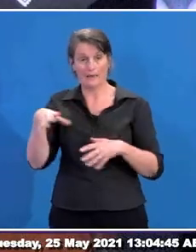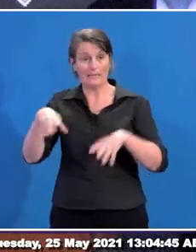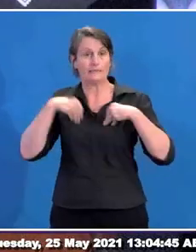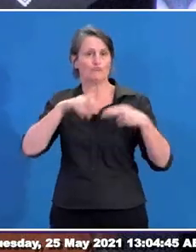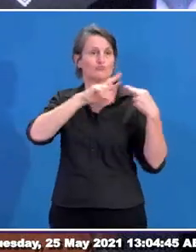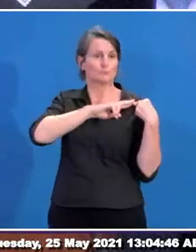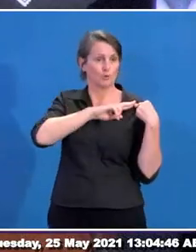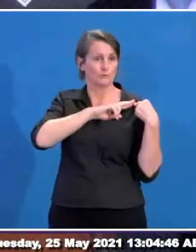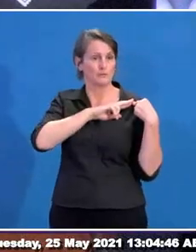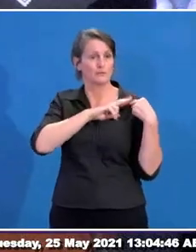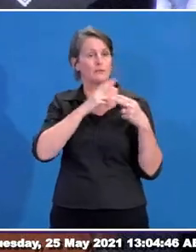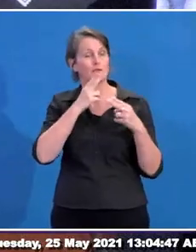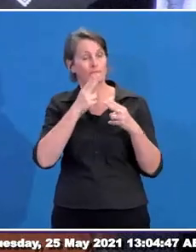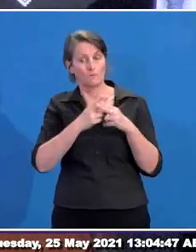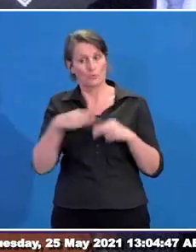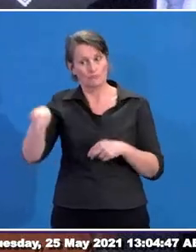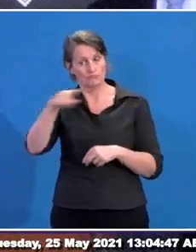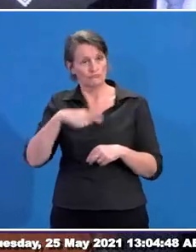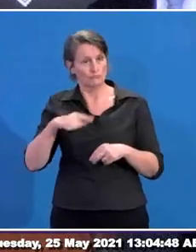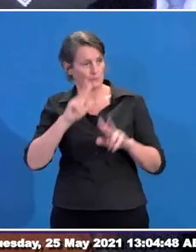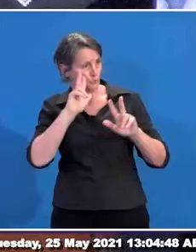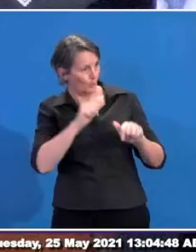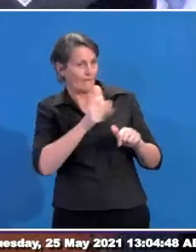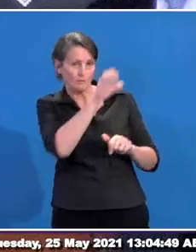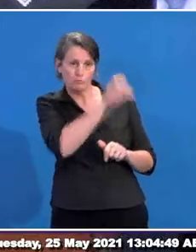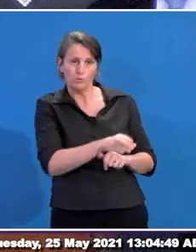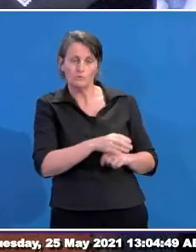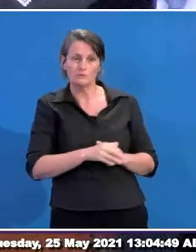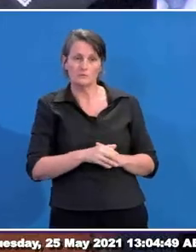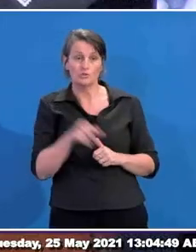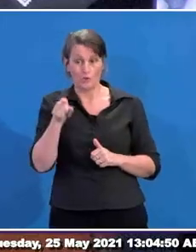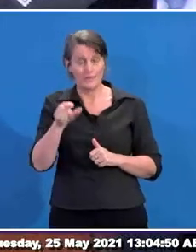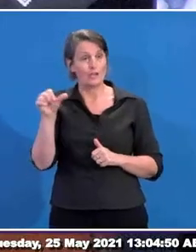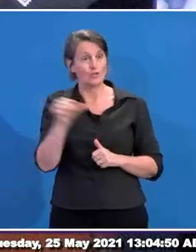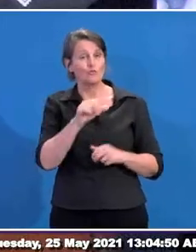of disability service providers and that can take the form of spot